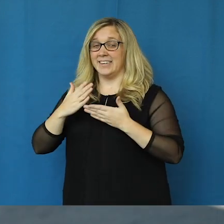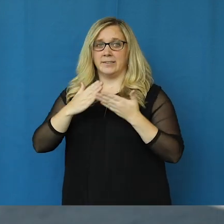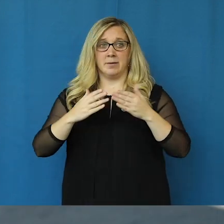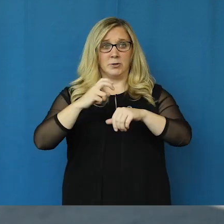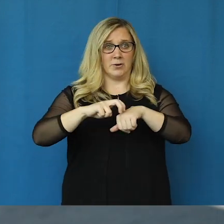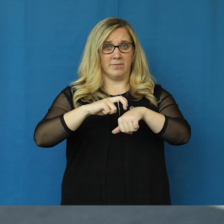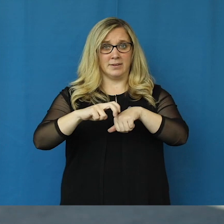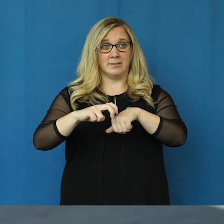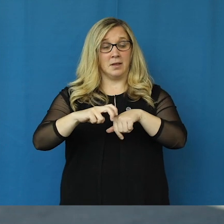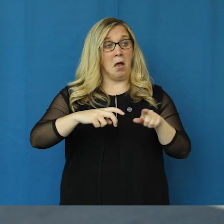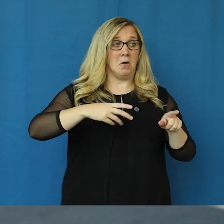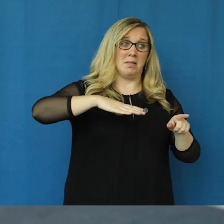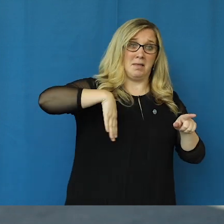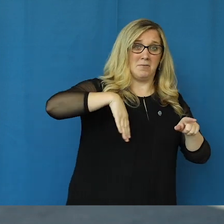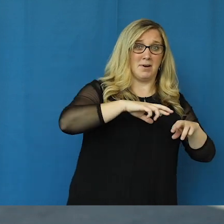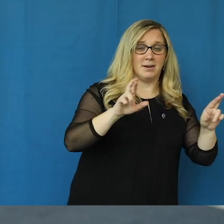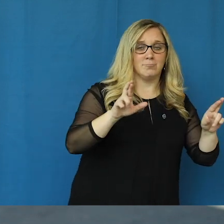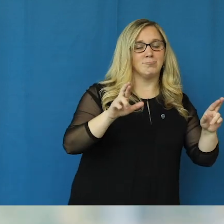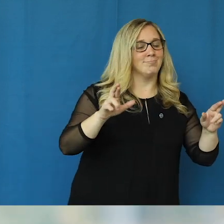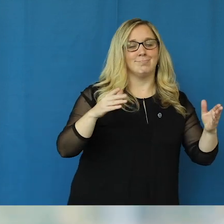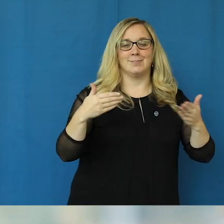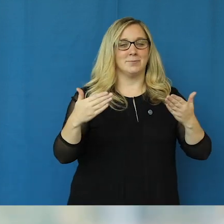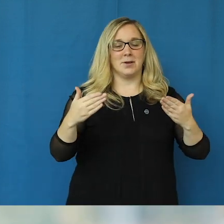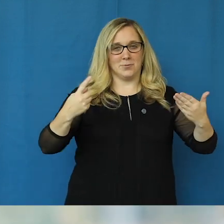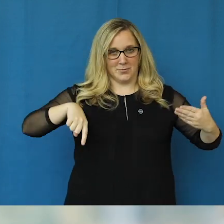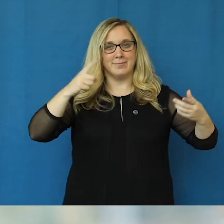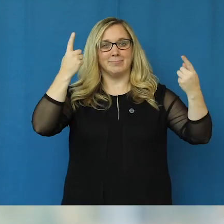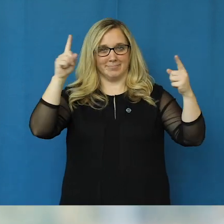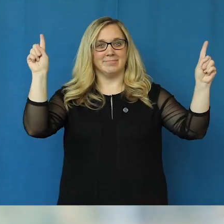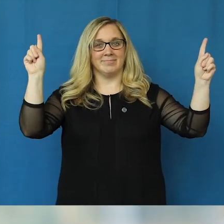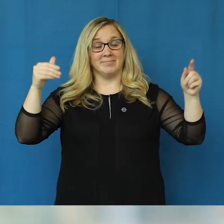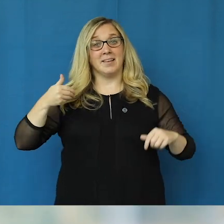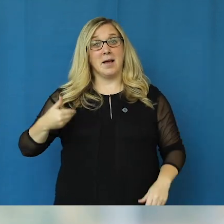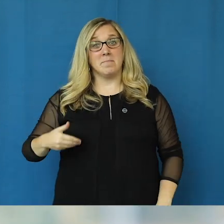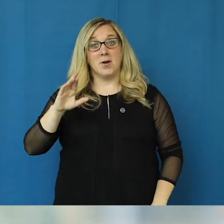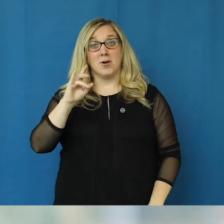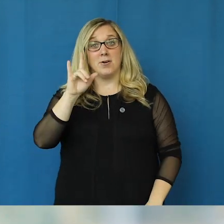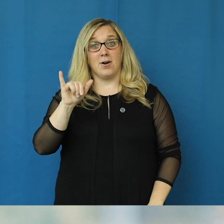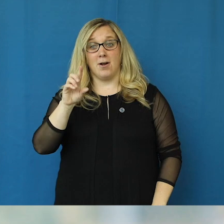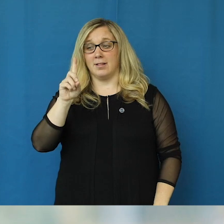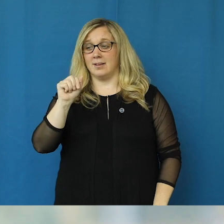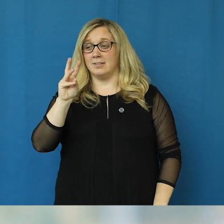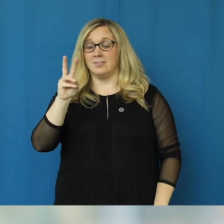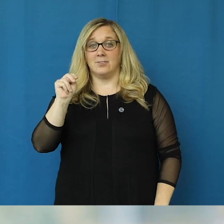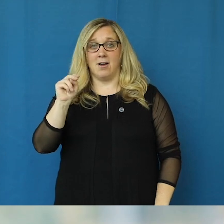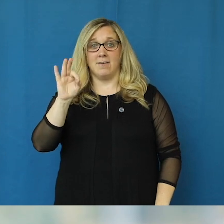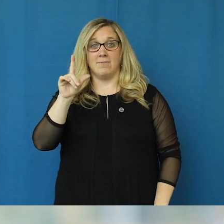unprepared. But, we made it! My name is Carly Dawn Floris and I am your valedictorian for the graduating class